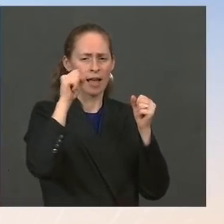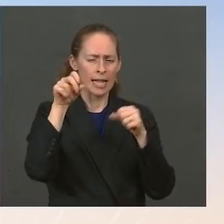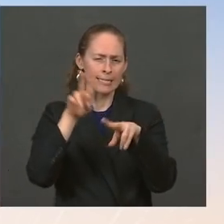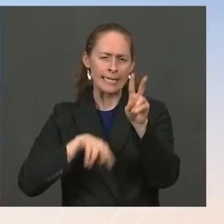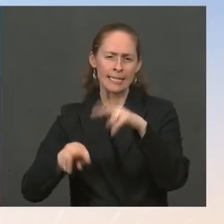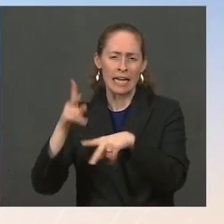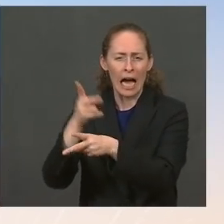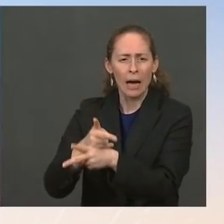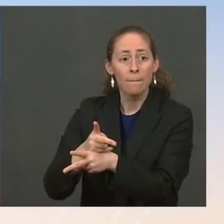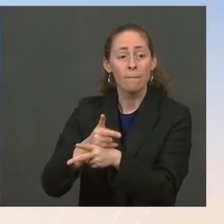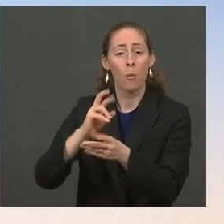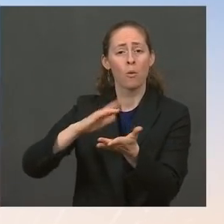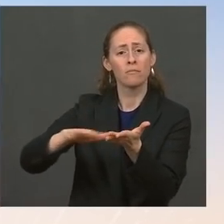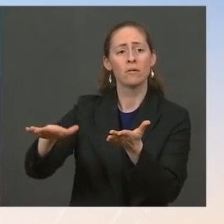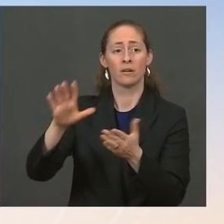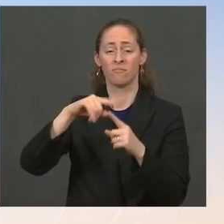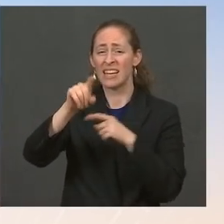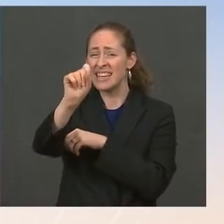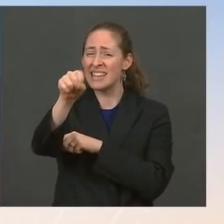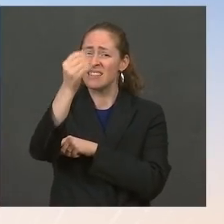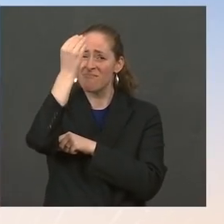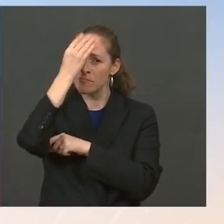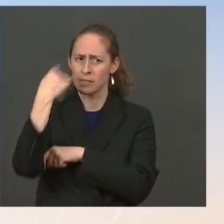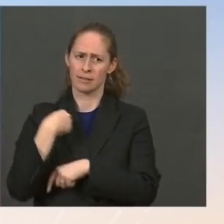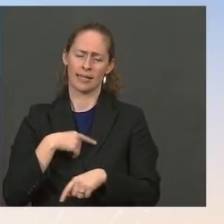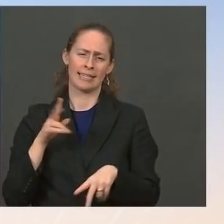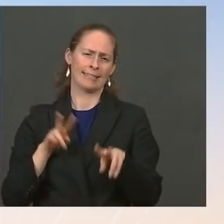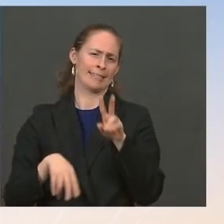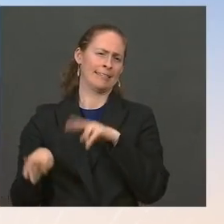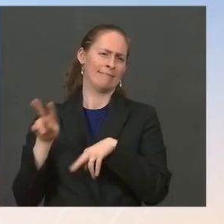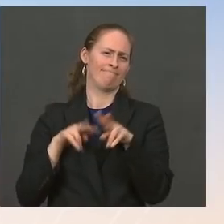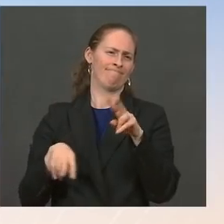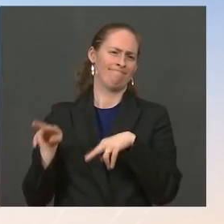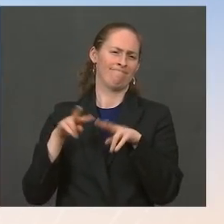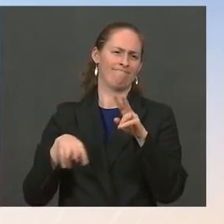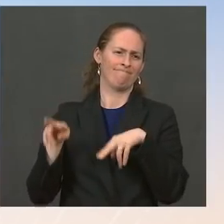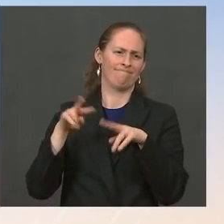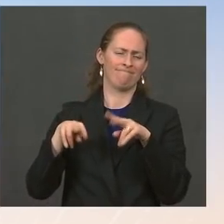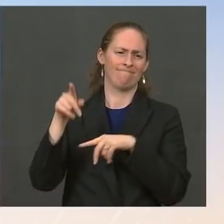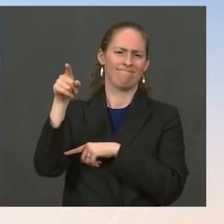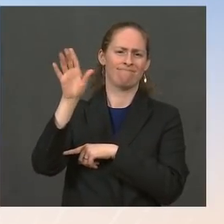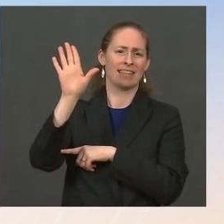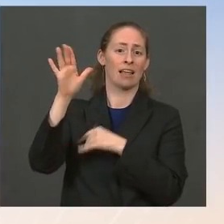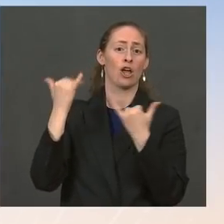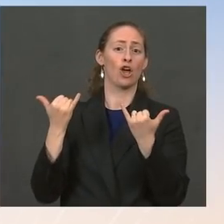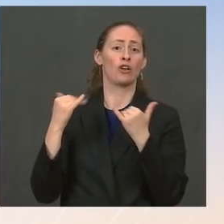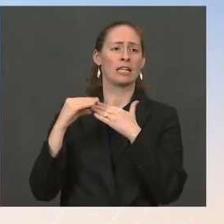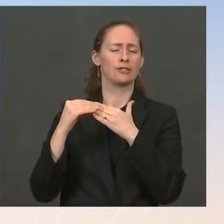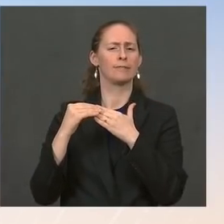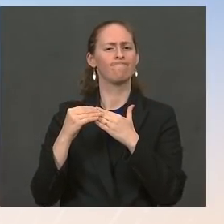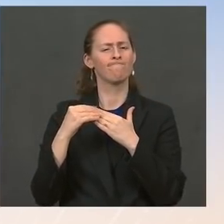about the Postmaster General's leadership. Go ahead. The Press: Yes, I wanted to ask a few questions about oil.